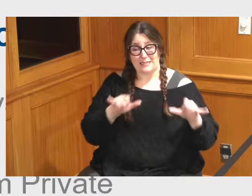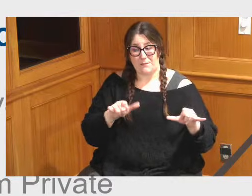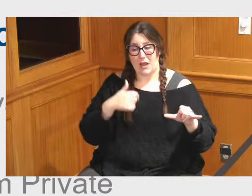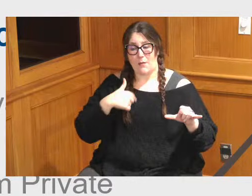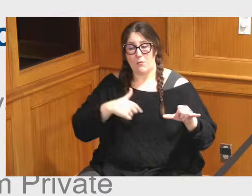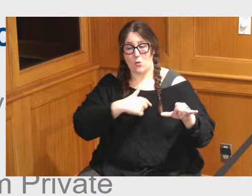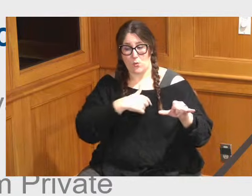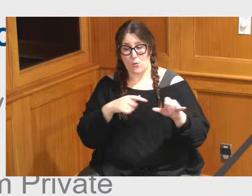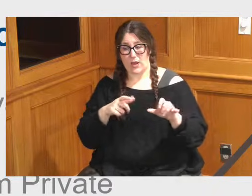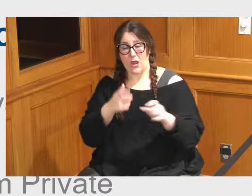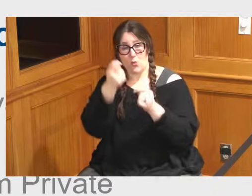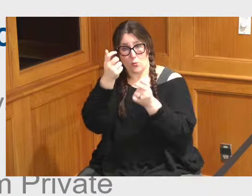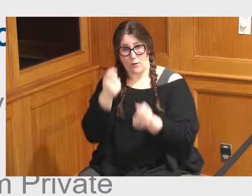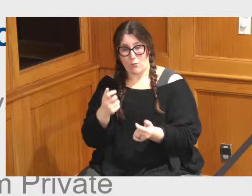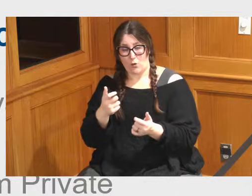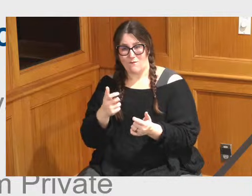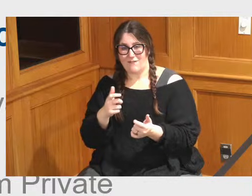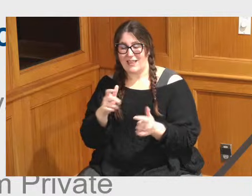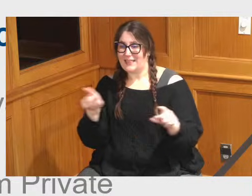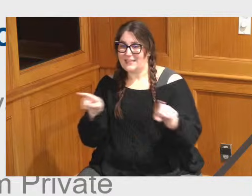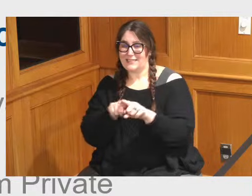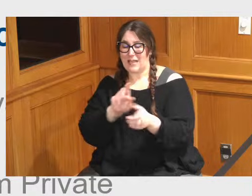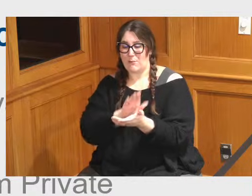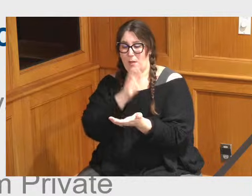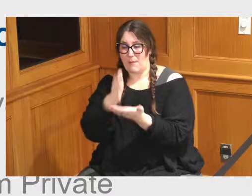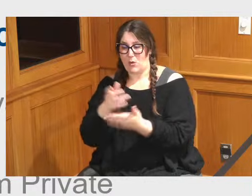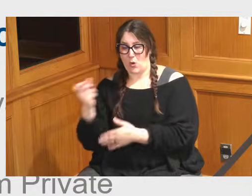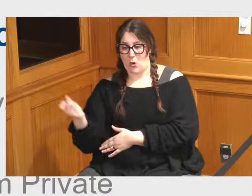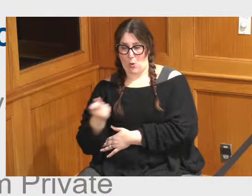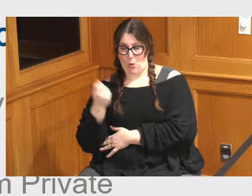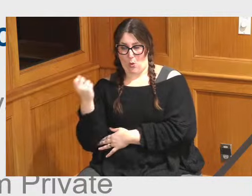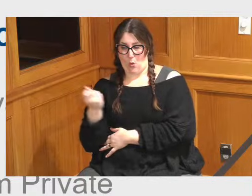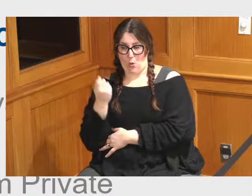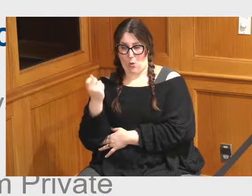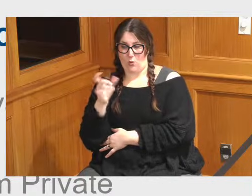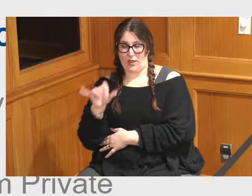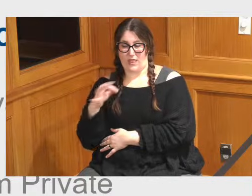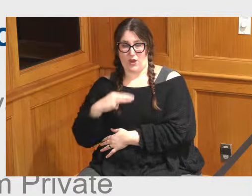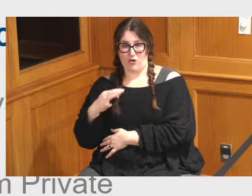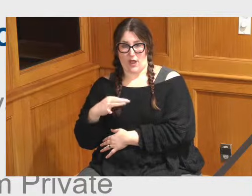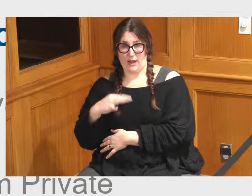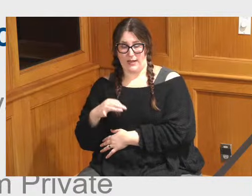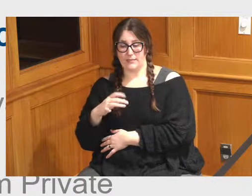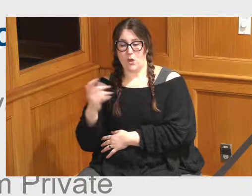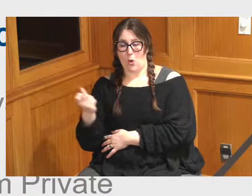side and hold those credits in our public pool of credits for Sharonville under the CGA. they would